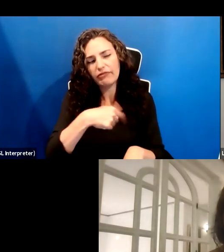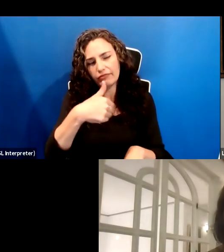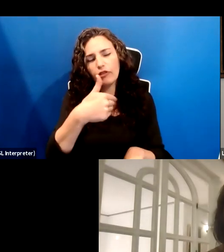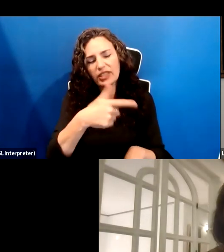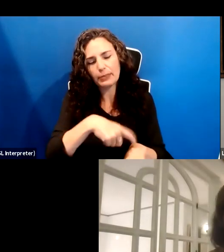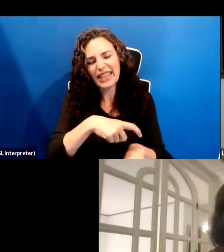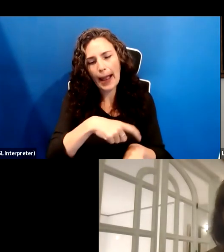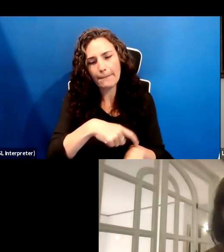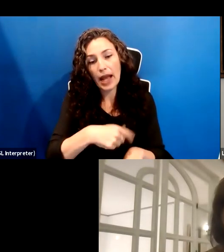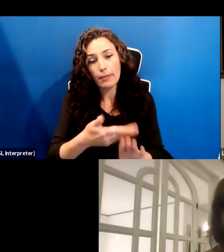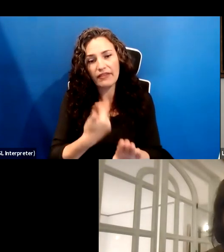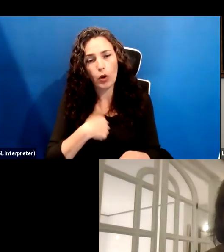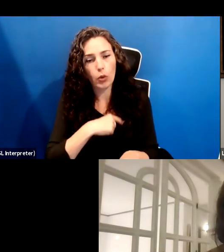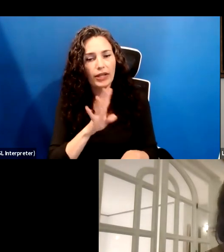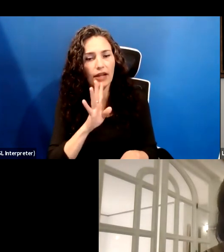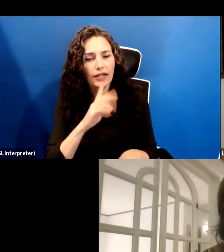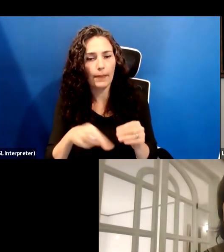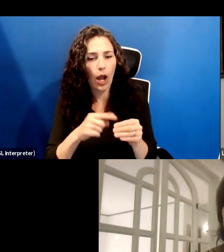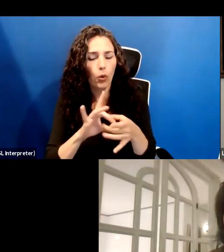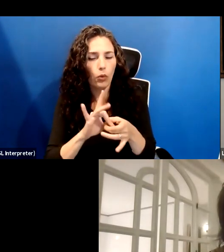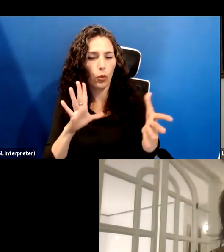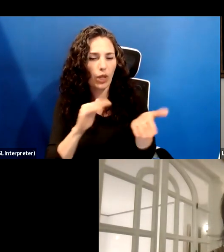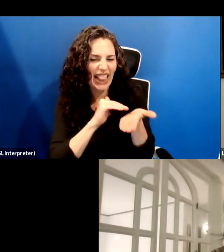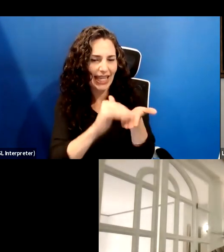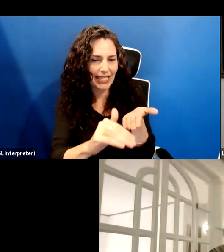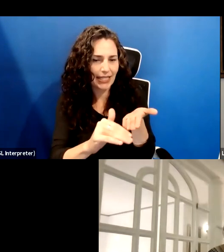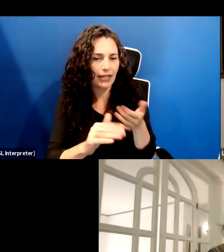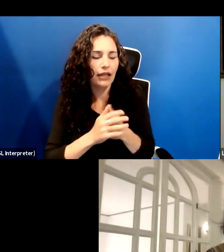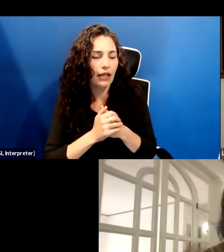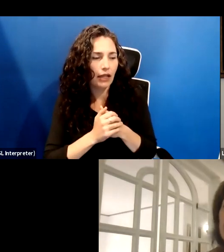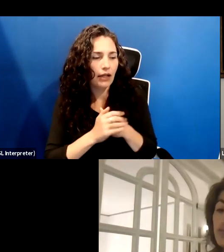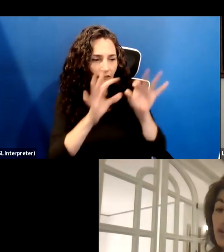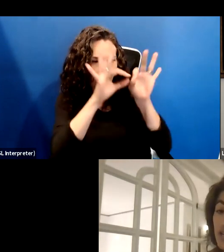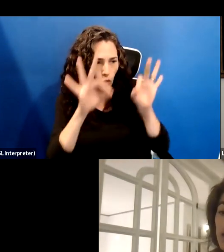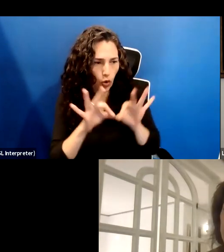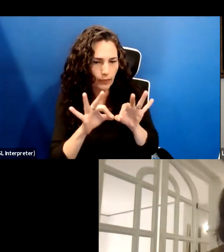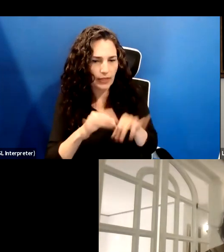let's see how this feels to you, let's see if you feel comfortable with this, let's show you footage.